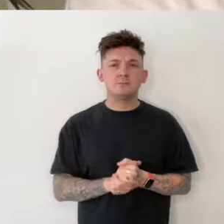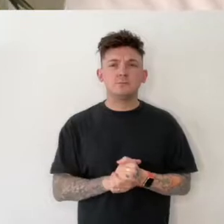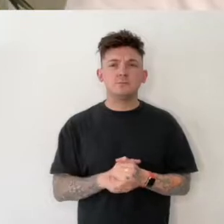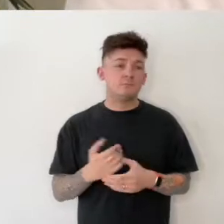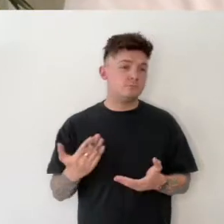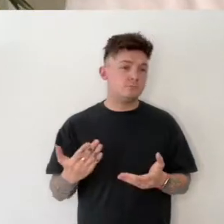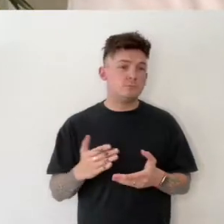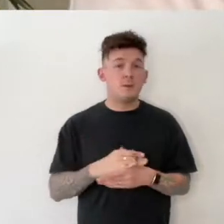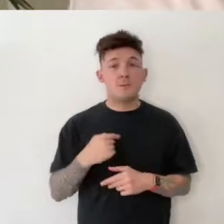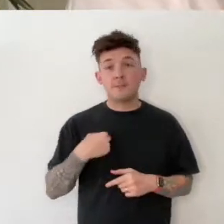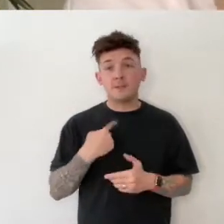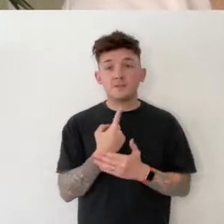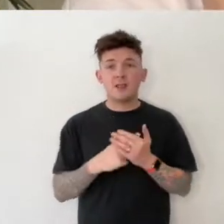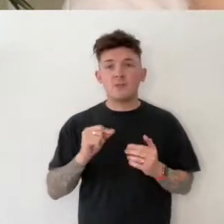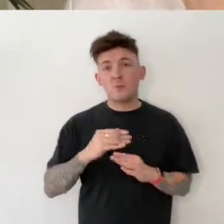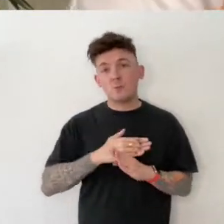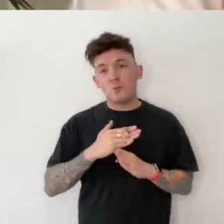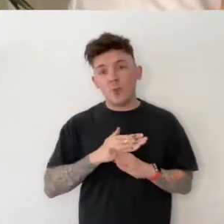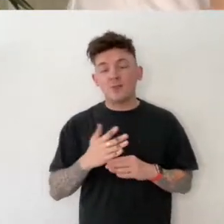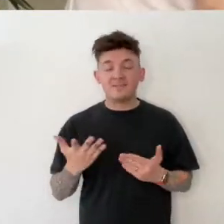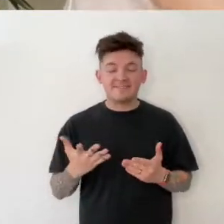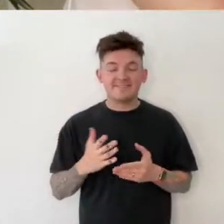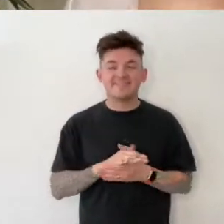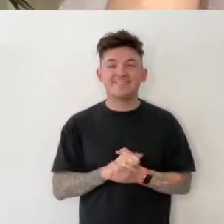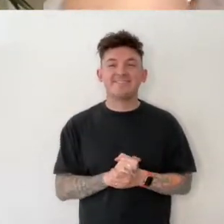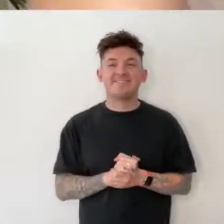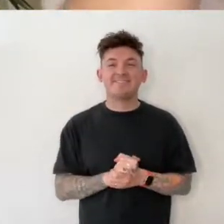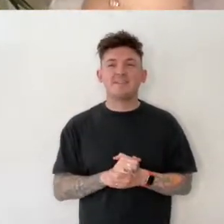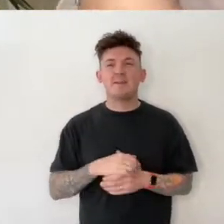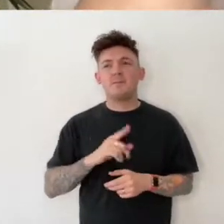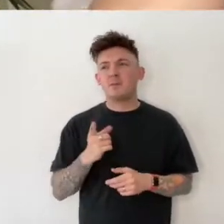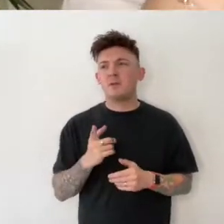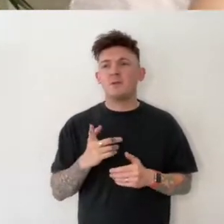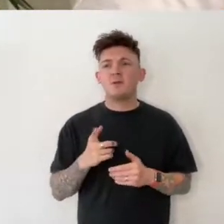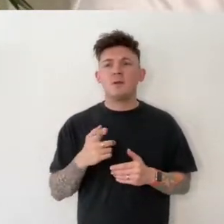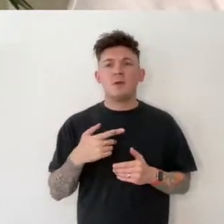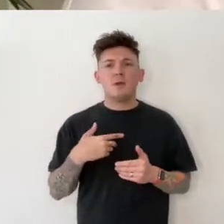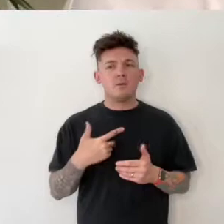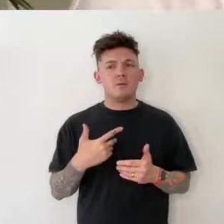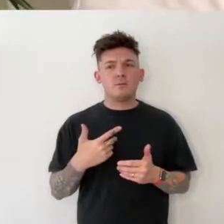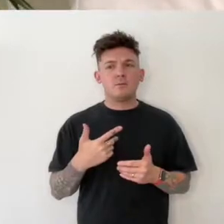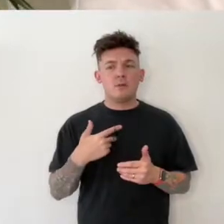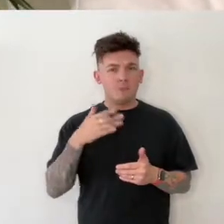a little older a little more mature um but i've been fortunate you know my skin hasn't